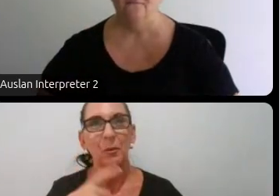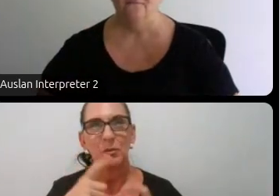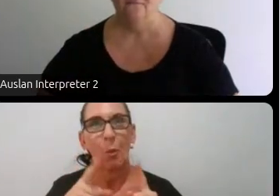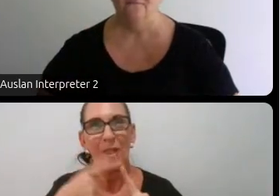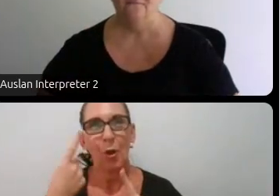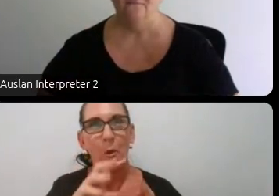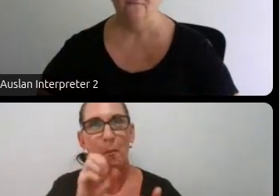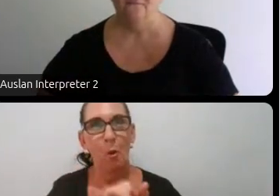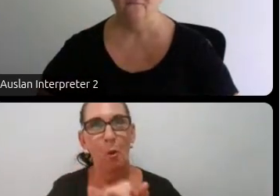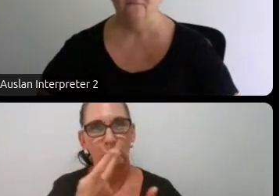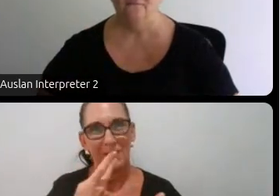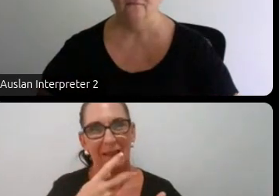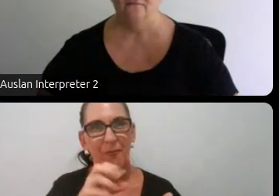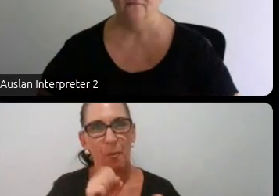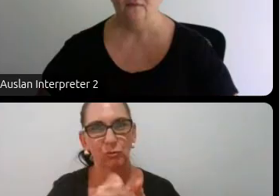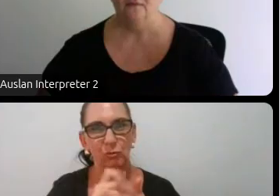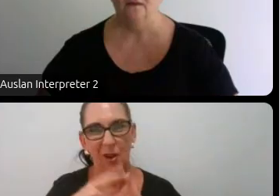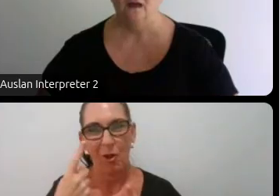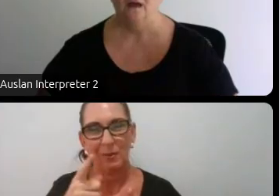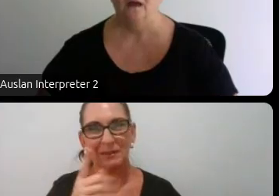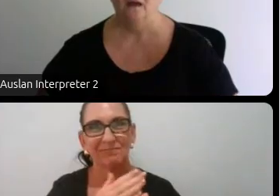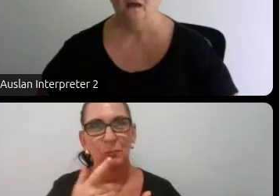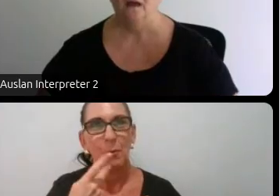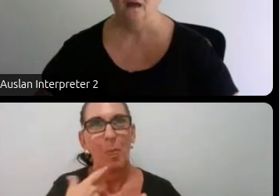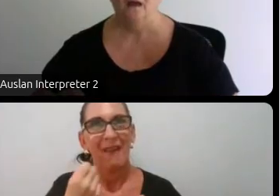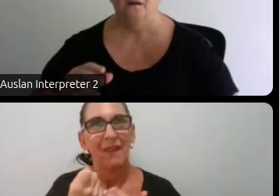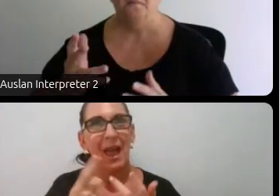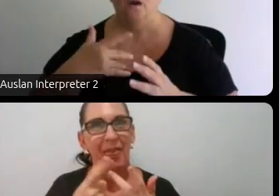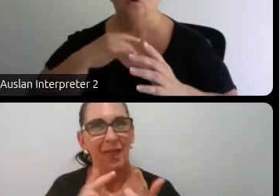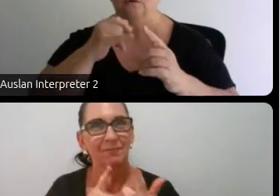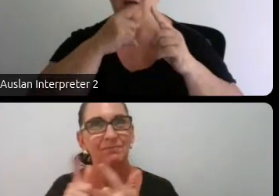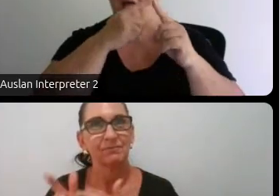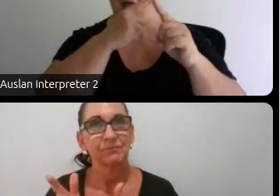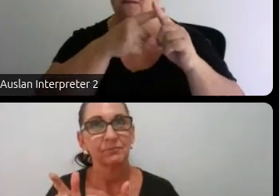terms of non NDIS supports says vacation care. So if it's going to fall into that I would say